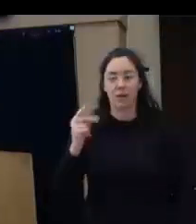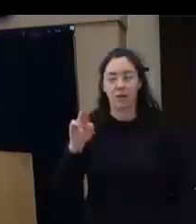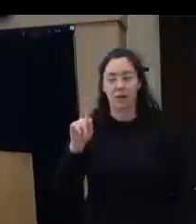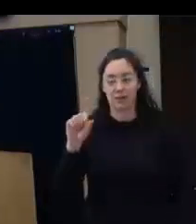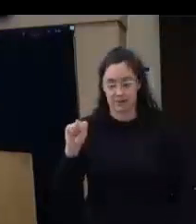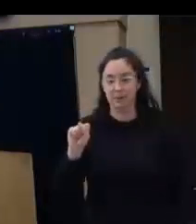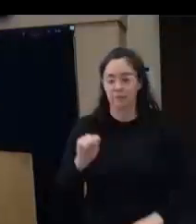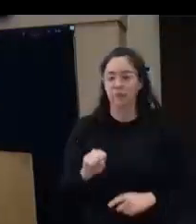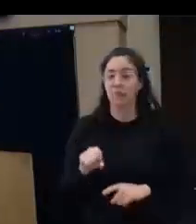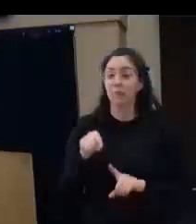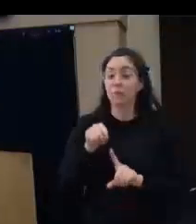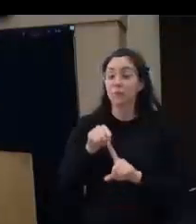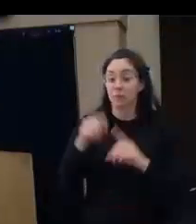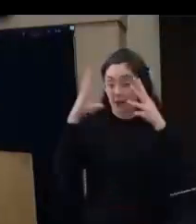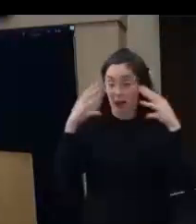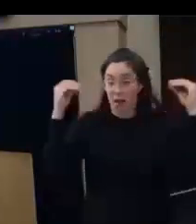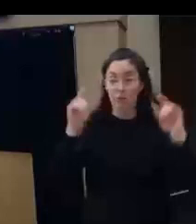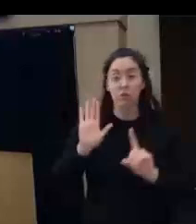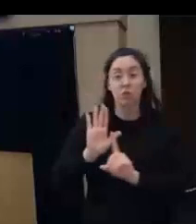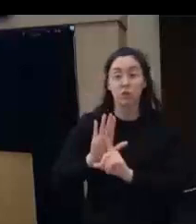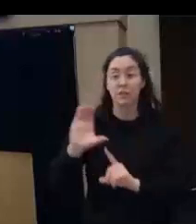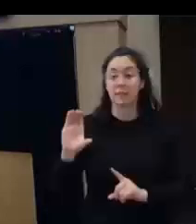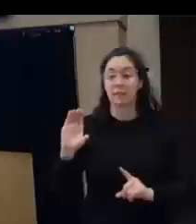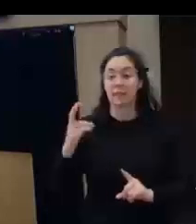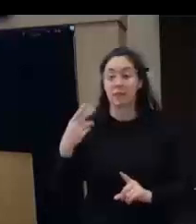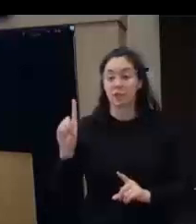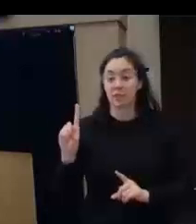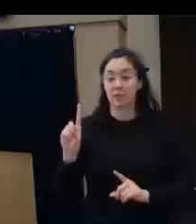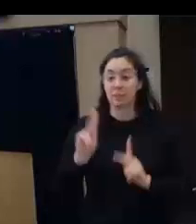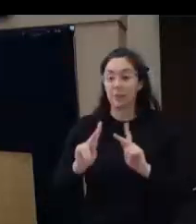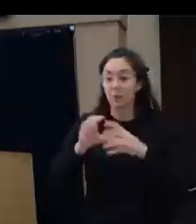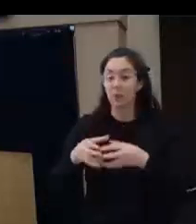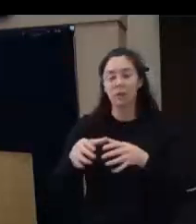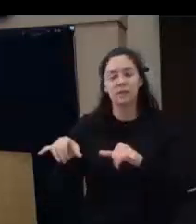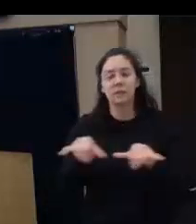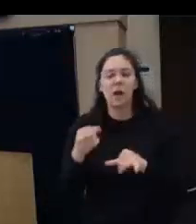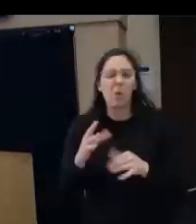the Netherlands show that their ACD folks tend to have similar and sometimes even better outcomes